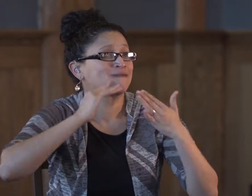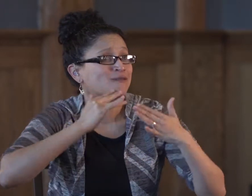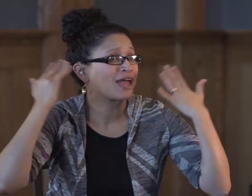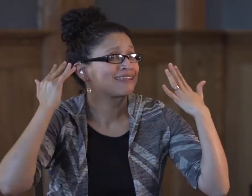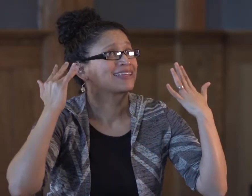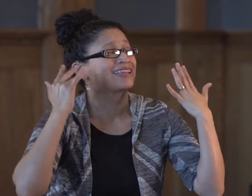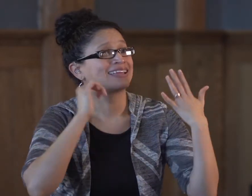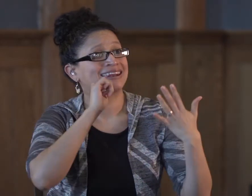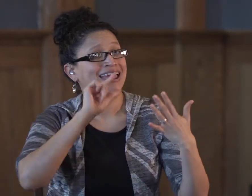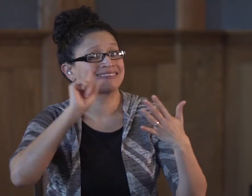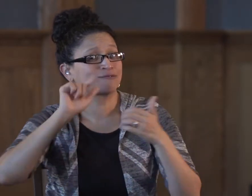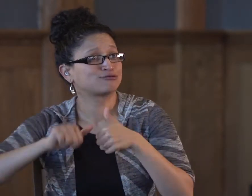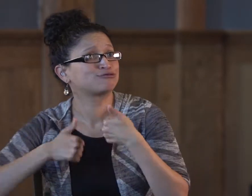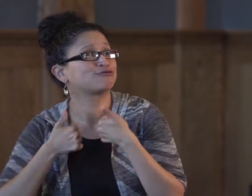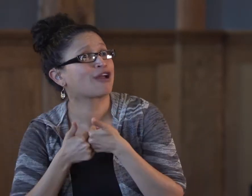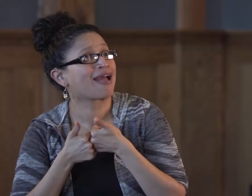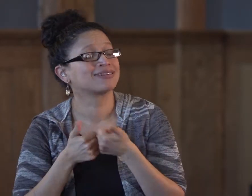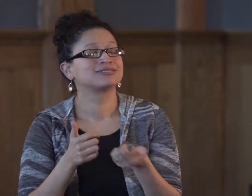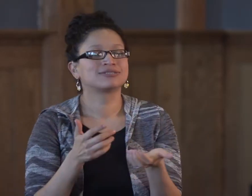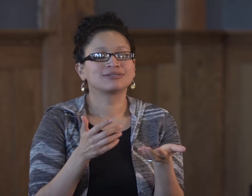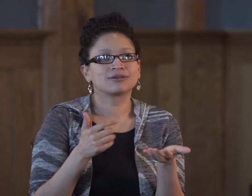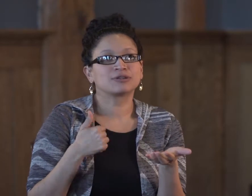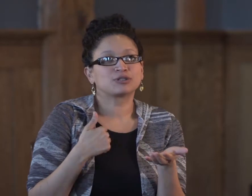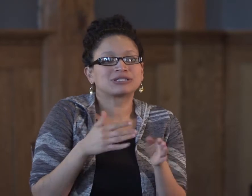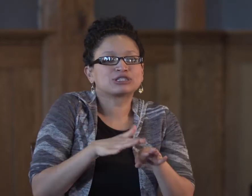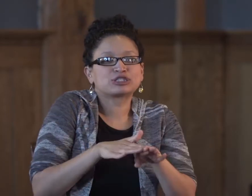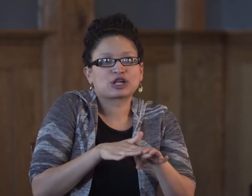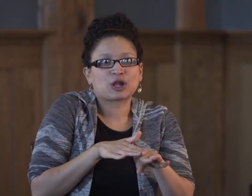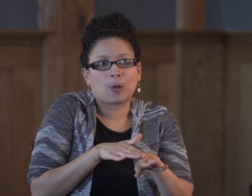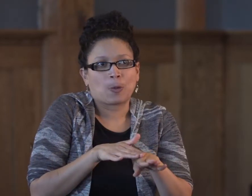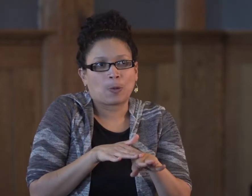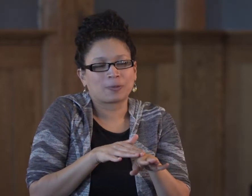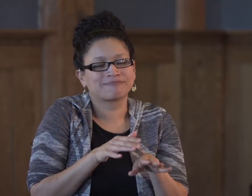programs are able to work with Deaf individuals and address those barriers and challenges